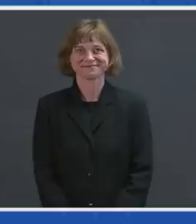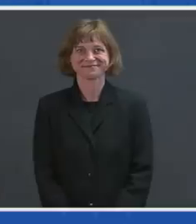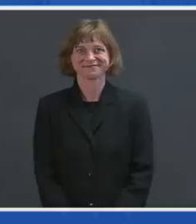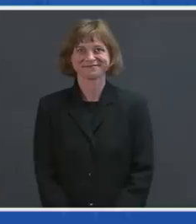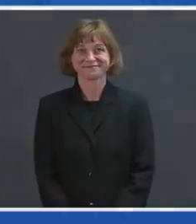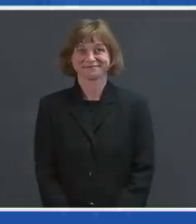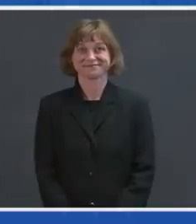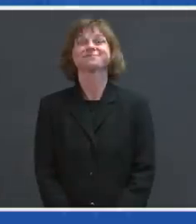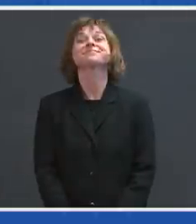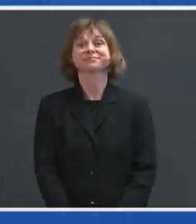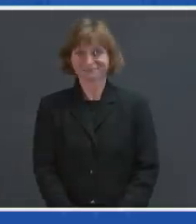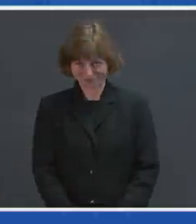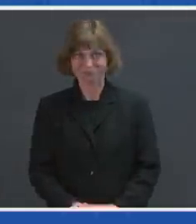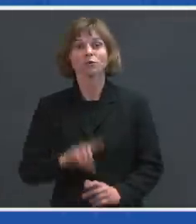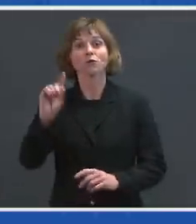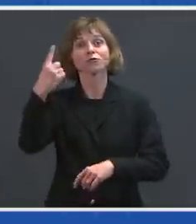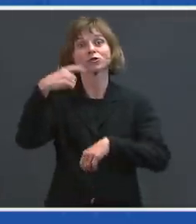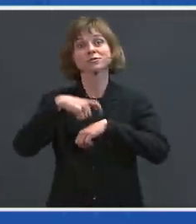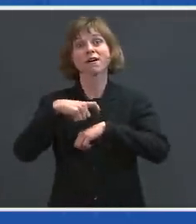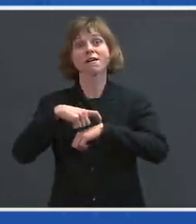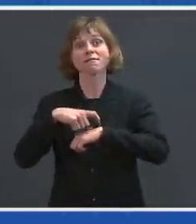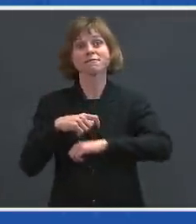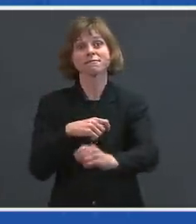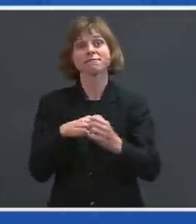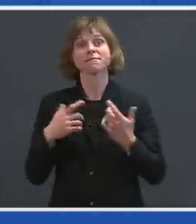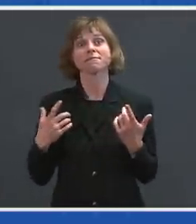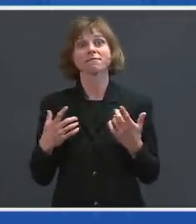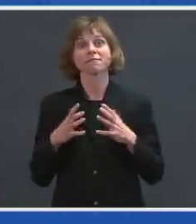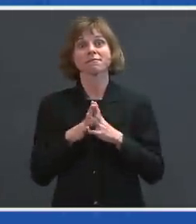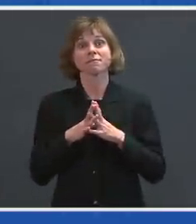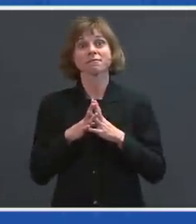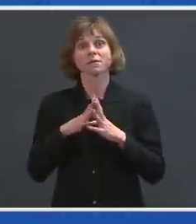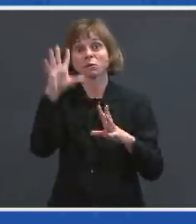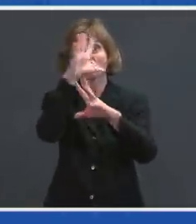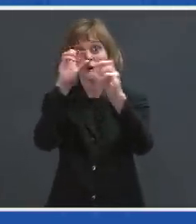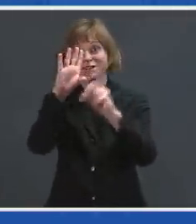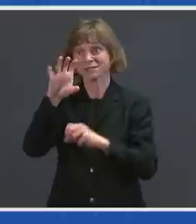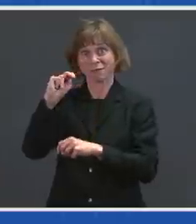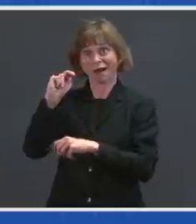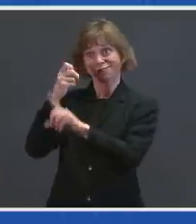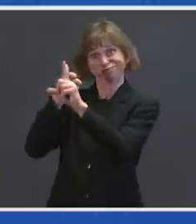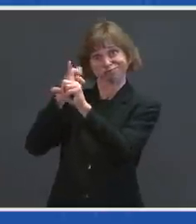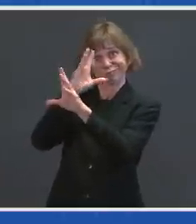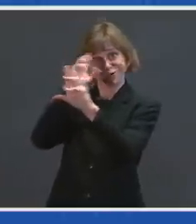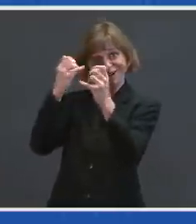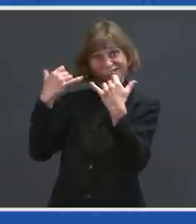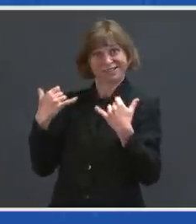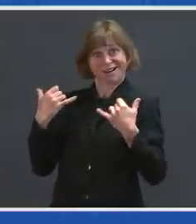Speaker Pelosi: For the very first time, Joe Biden as President of the United States, and I could --